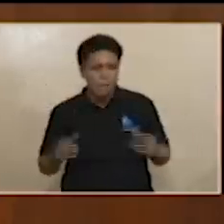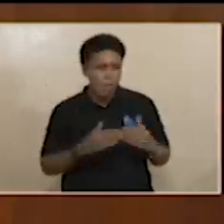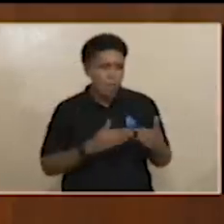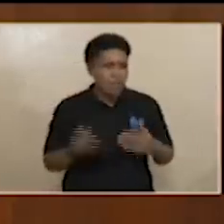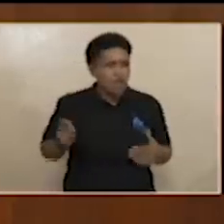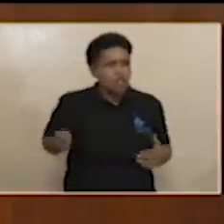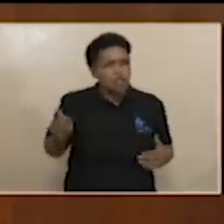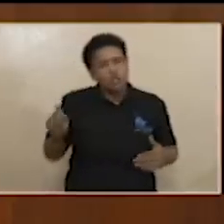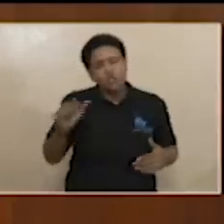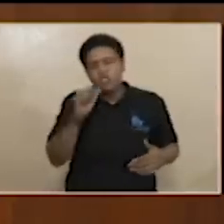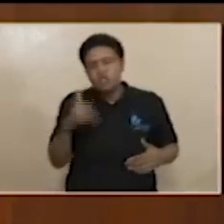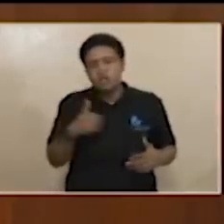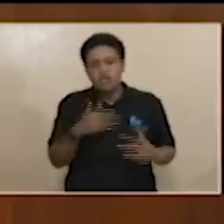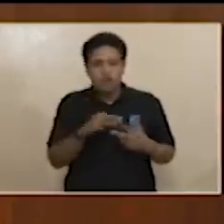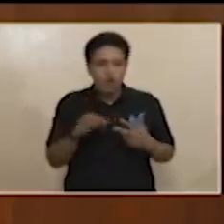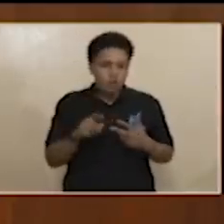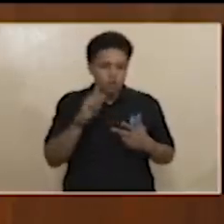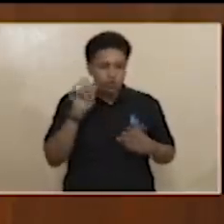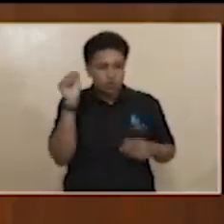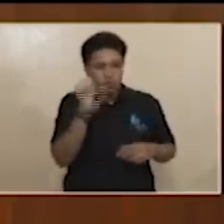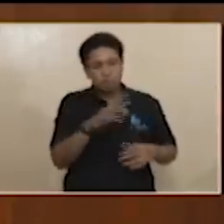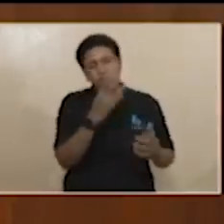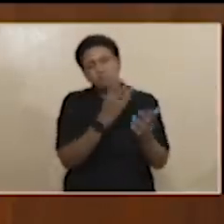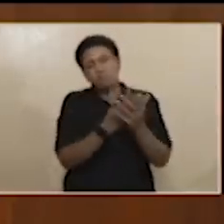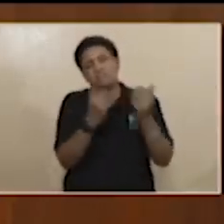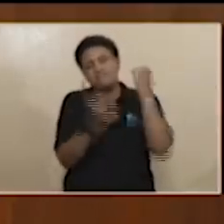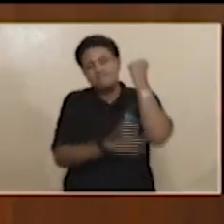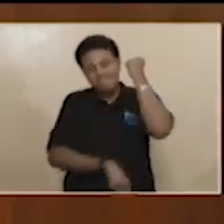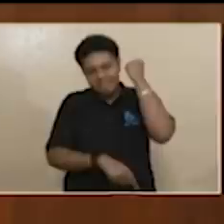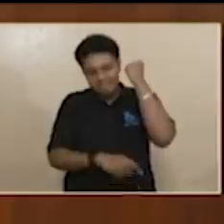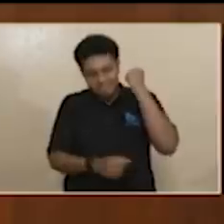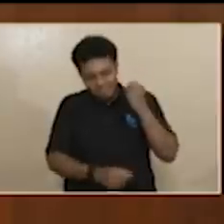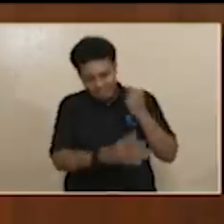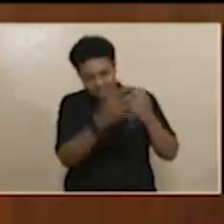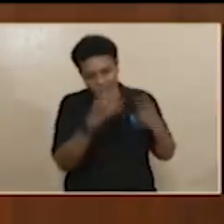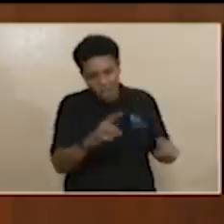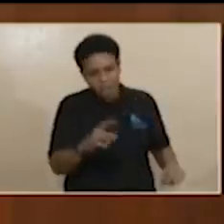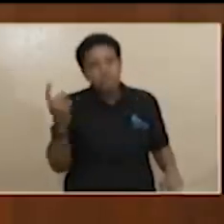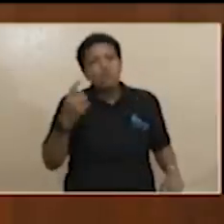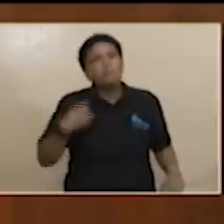should not have the option to impose a prison sentence so it is something that we will consider